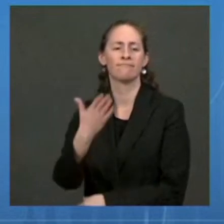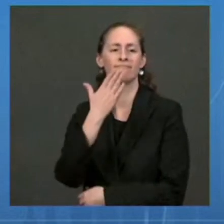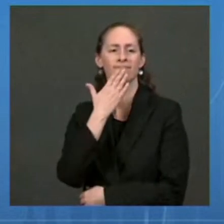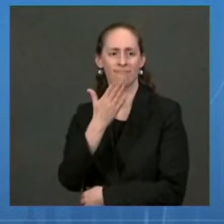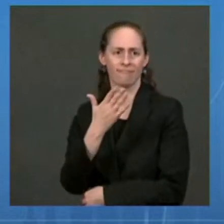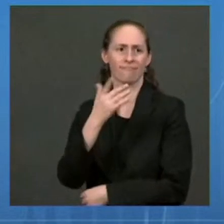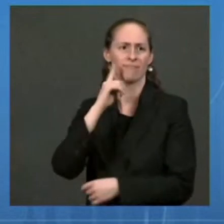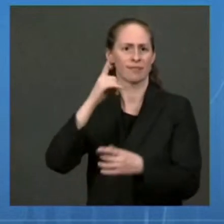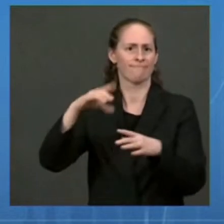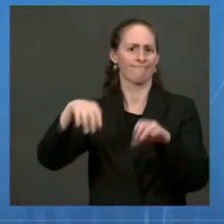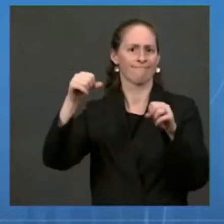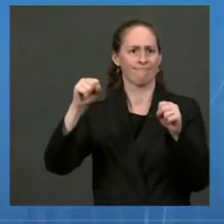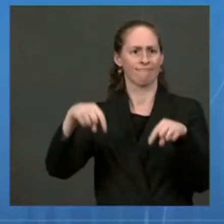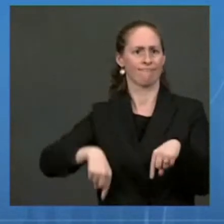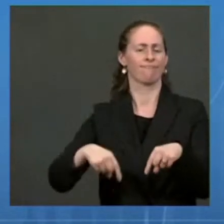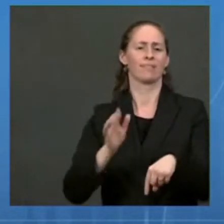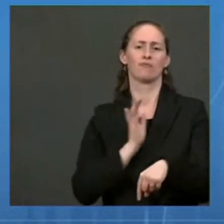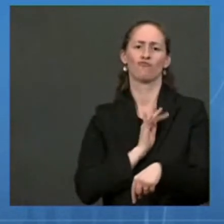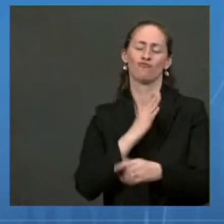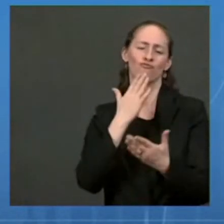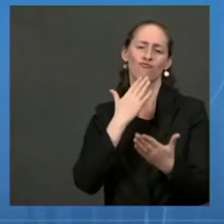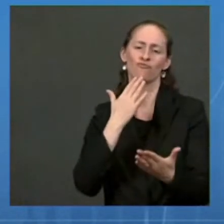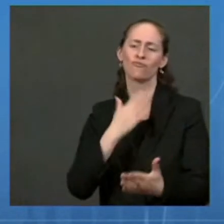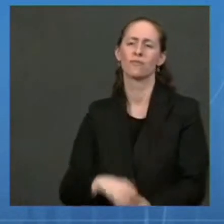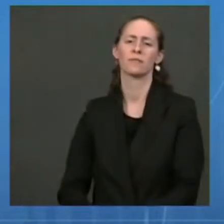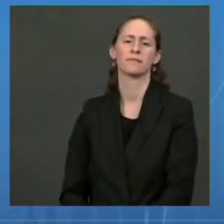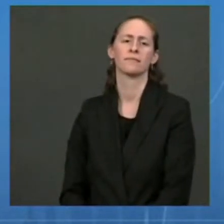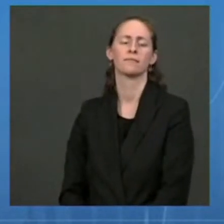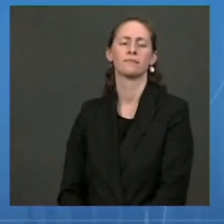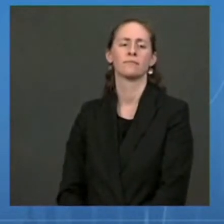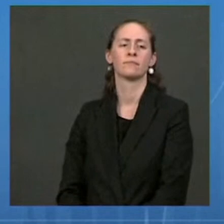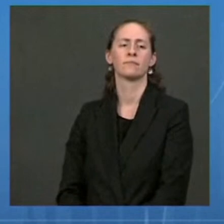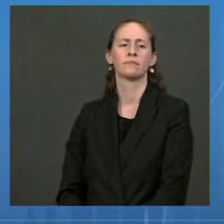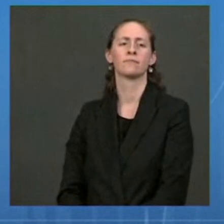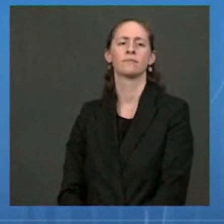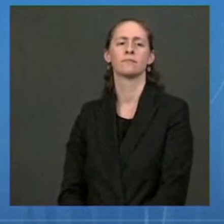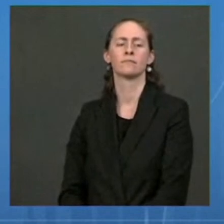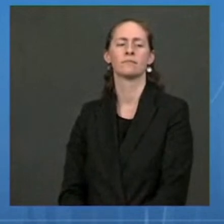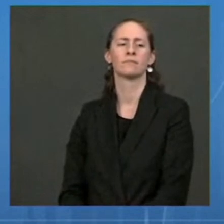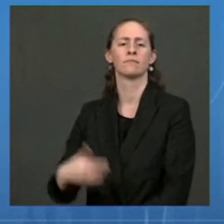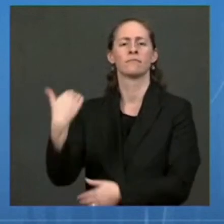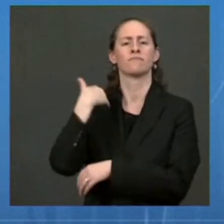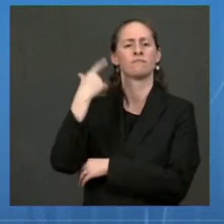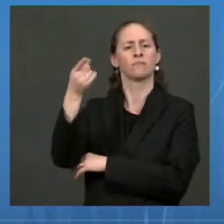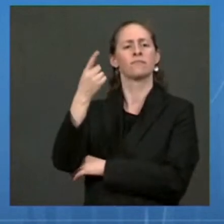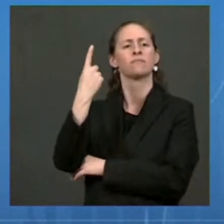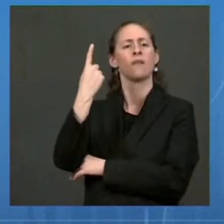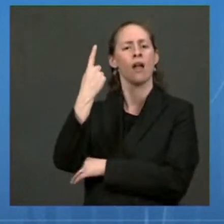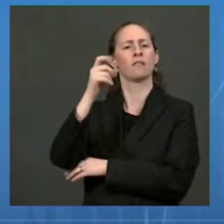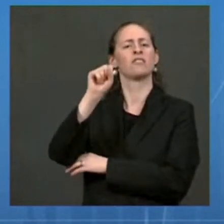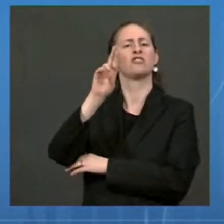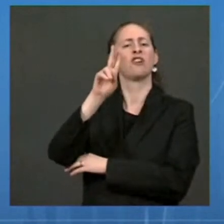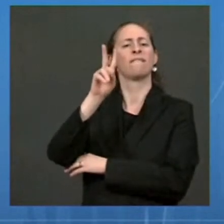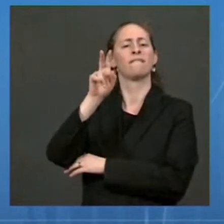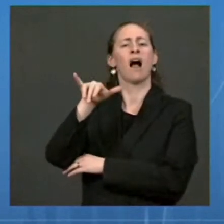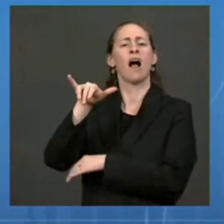KEVIN. AT THE WALL STREET JOURNAL. THANK YOU., AS ALWAYS FOR DOING THE BRIEFING.